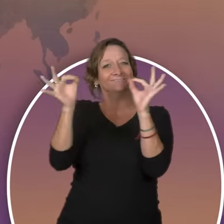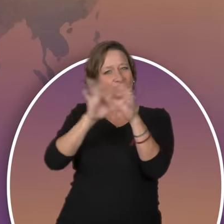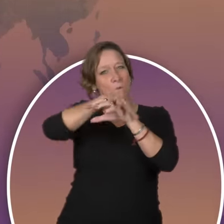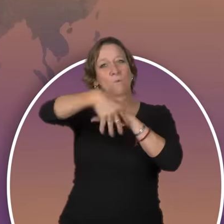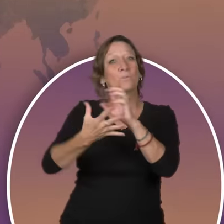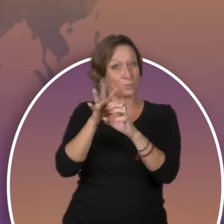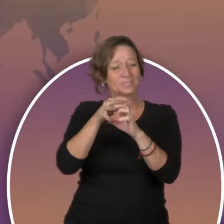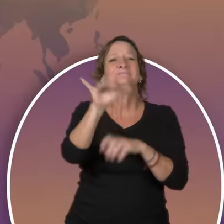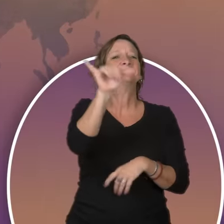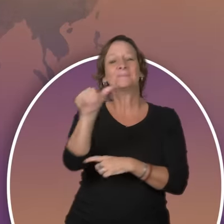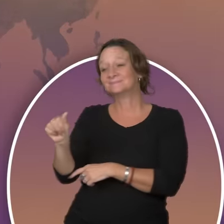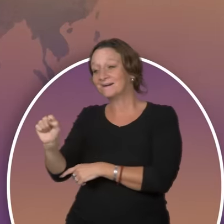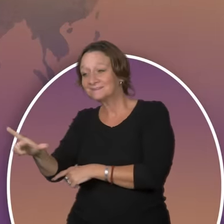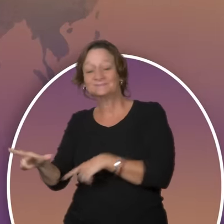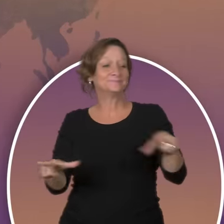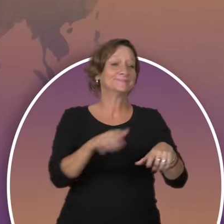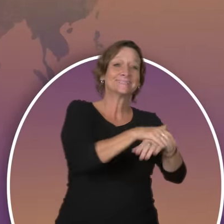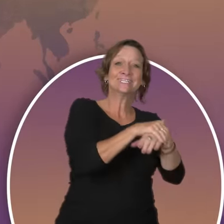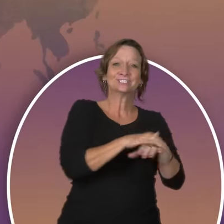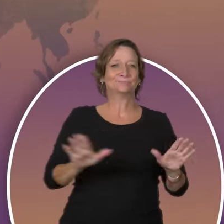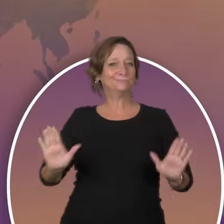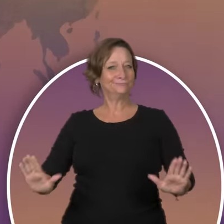that are distinct from each other and the spoken languages in the same places.